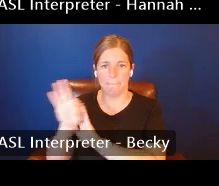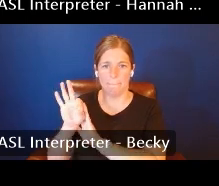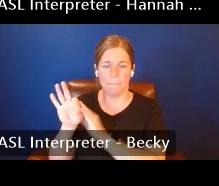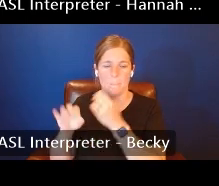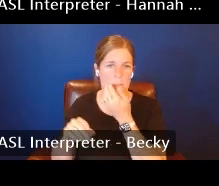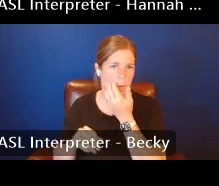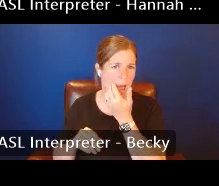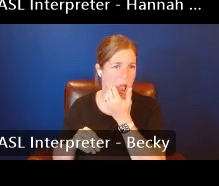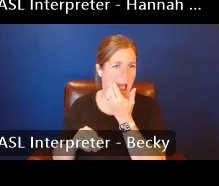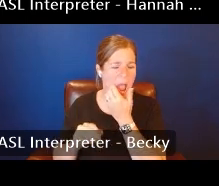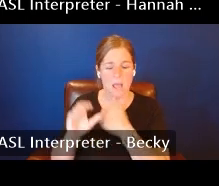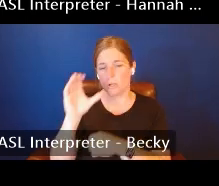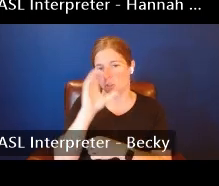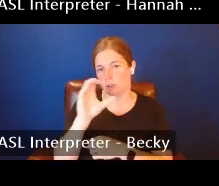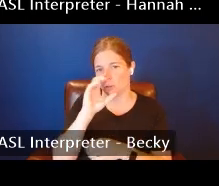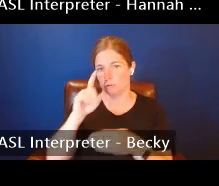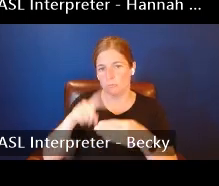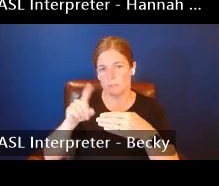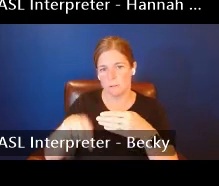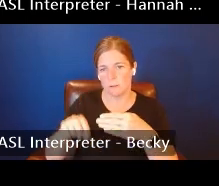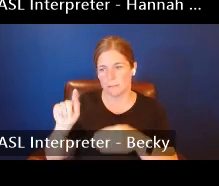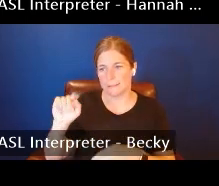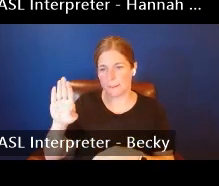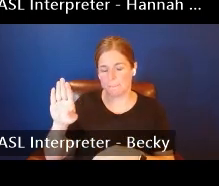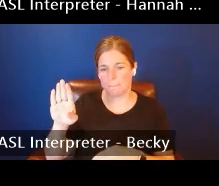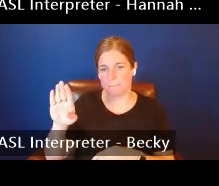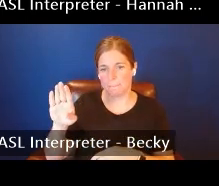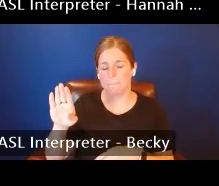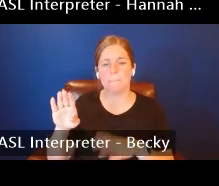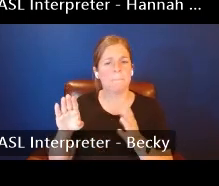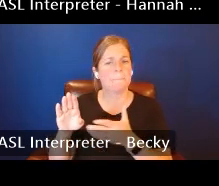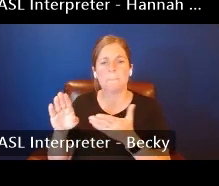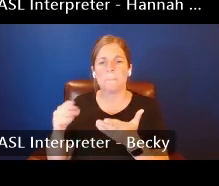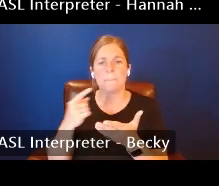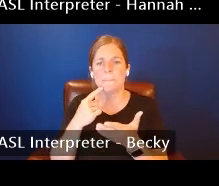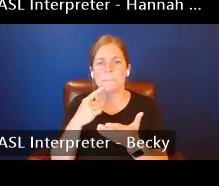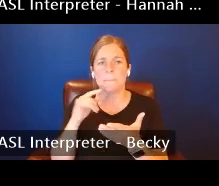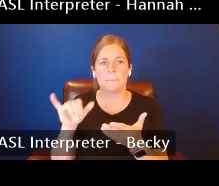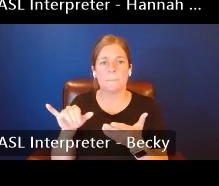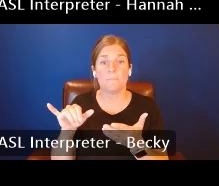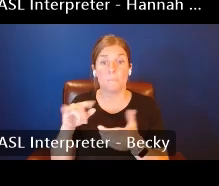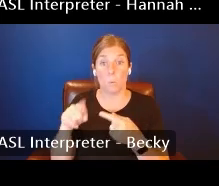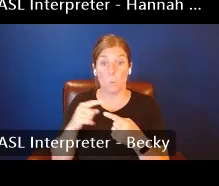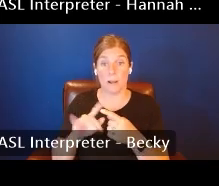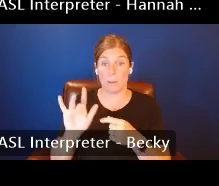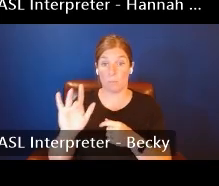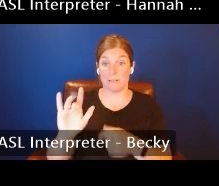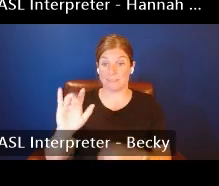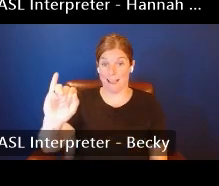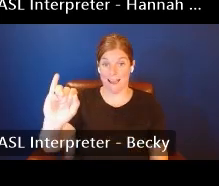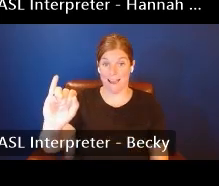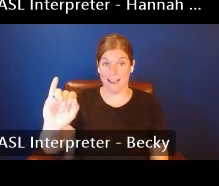Search results tab panel. When I press I, that's what it's bringing me to.